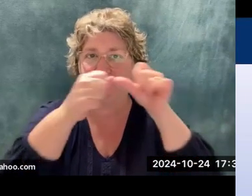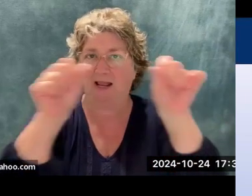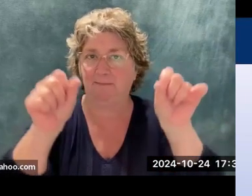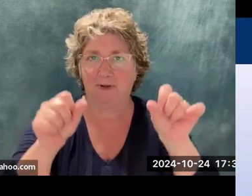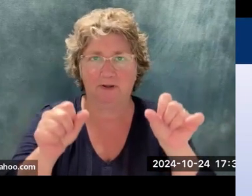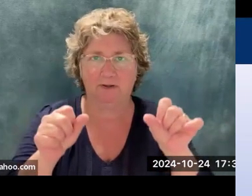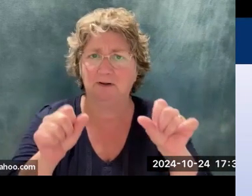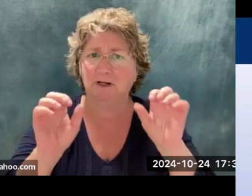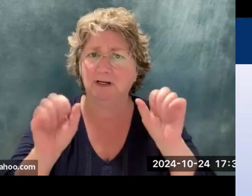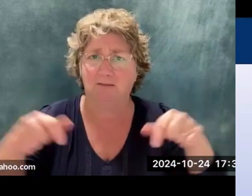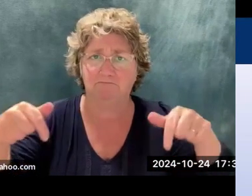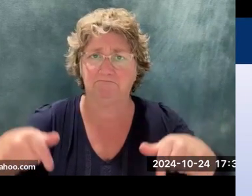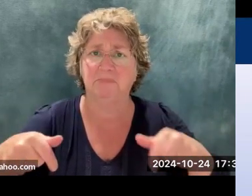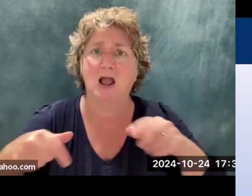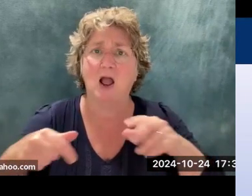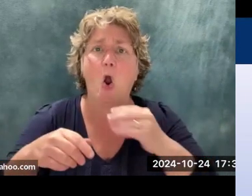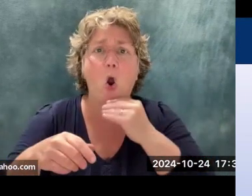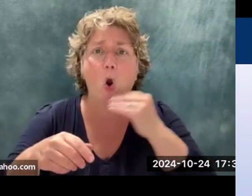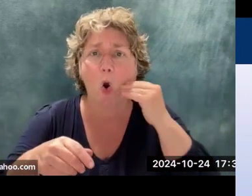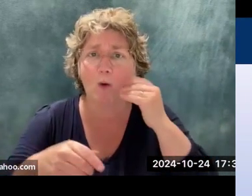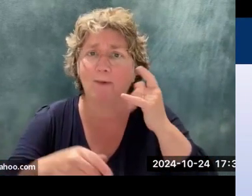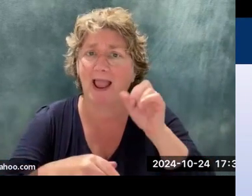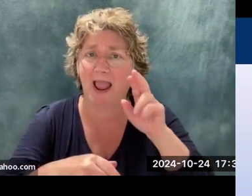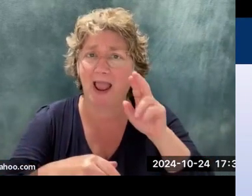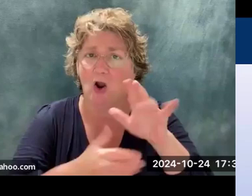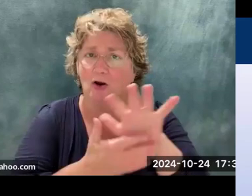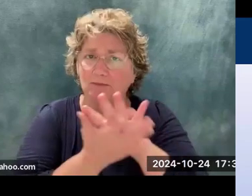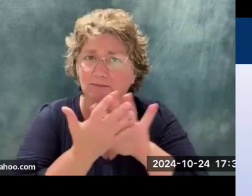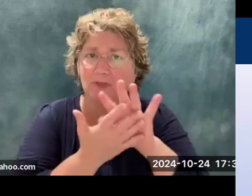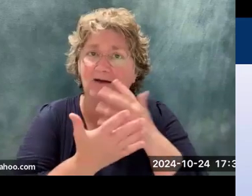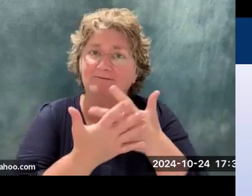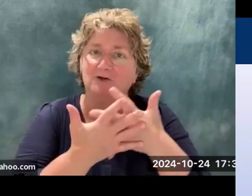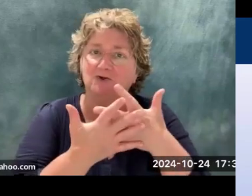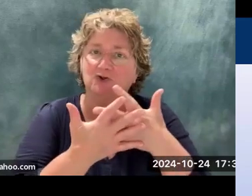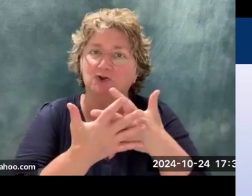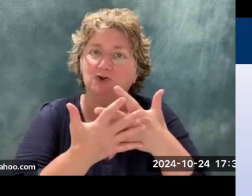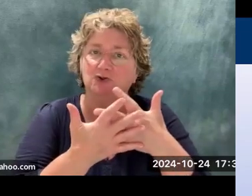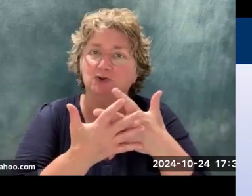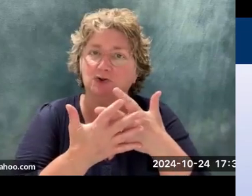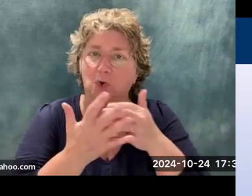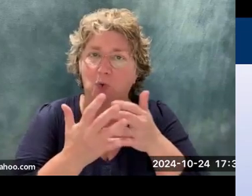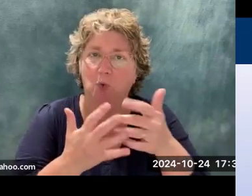Keep in mind, too, that we want to keep children in school.